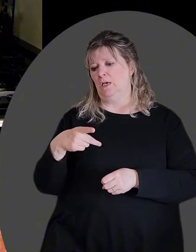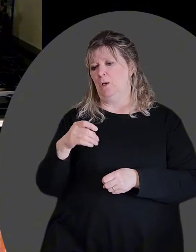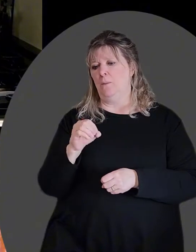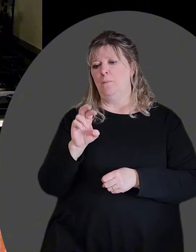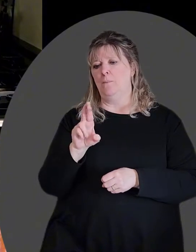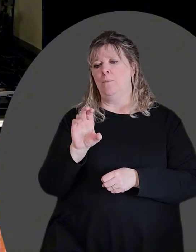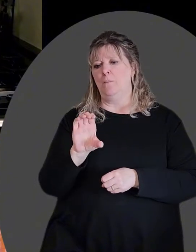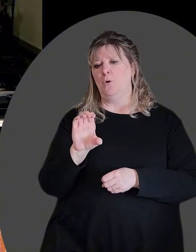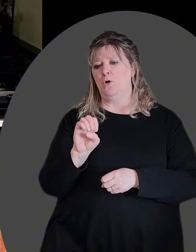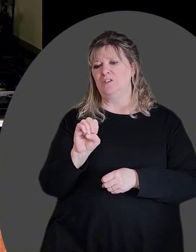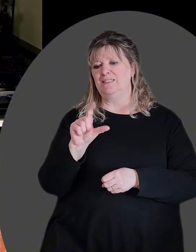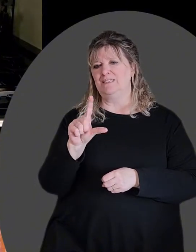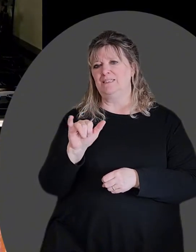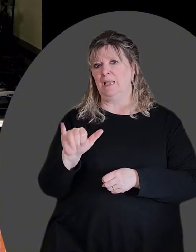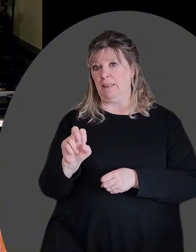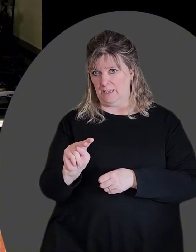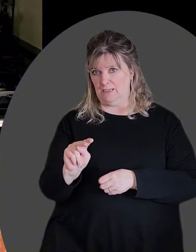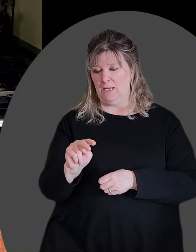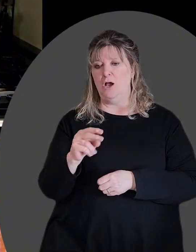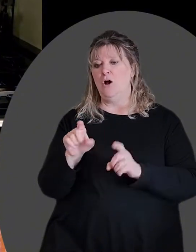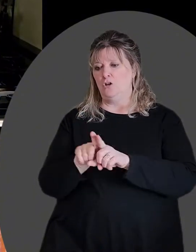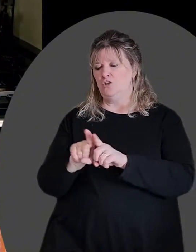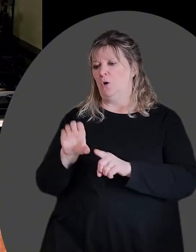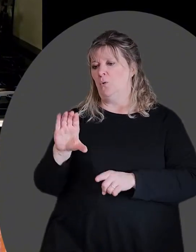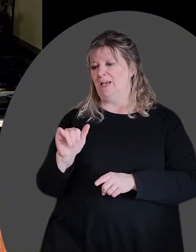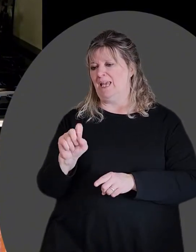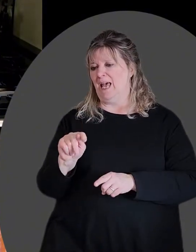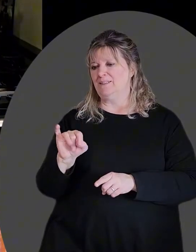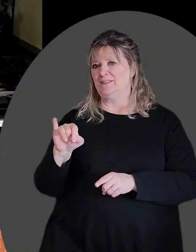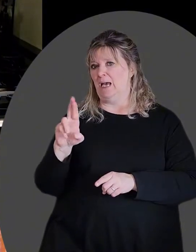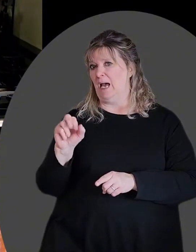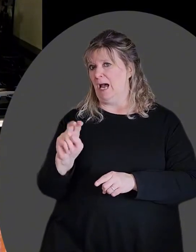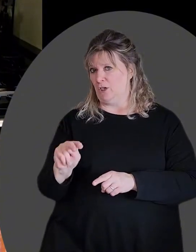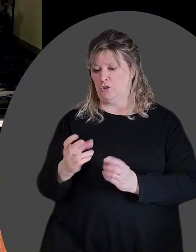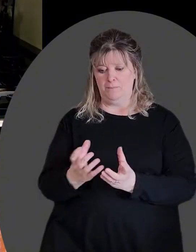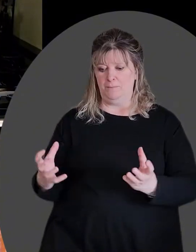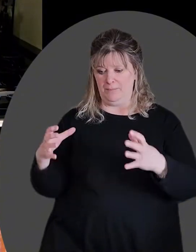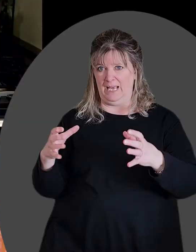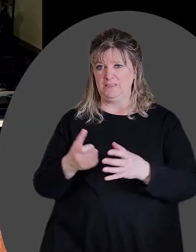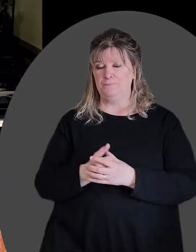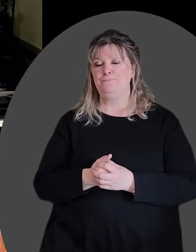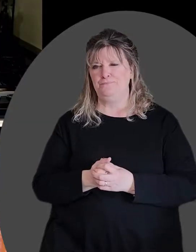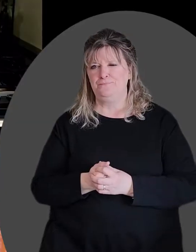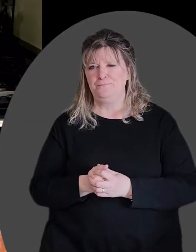and the coated cast iron so we'll get in our spices